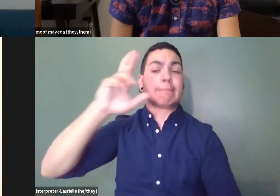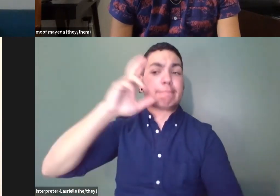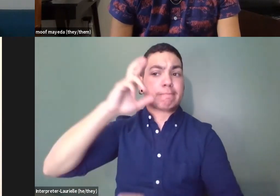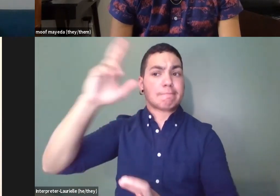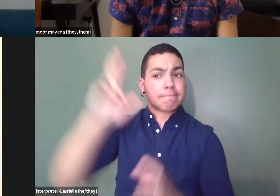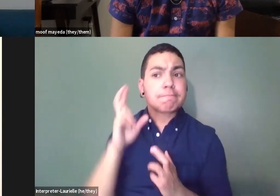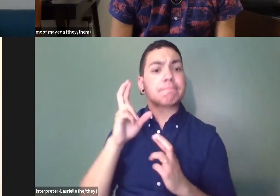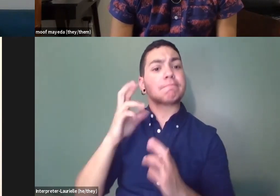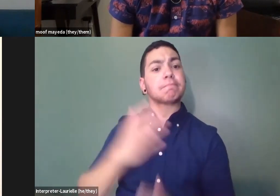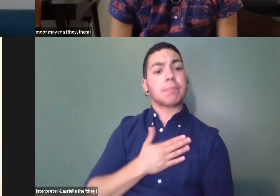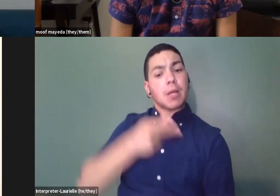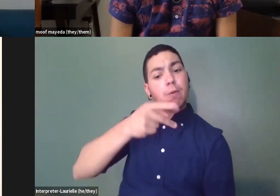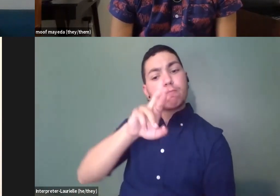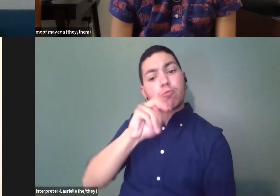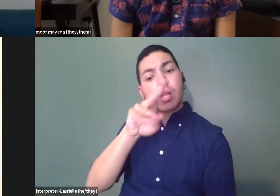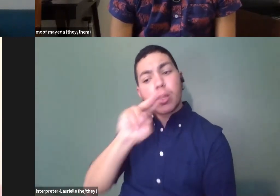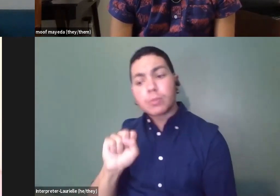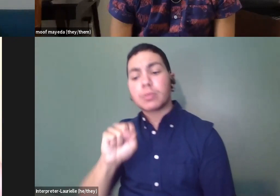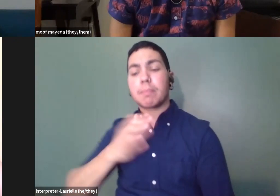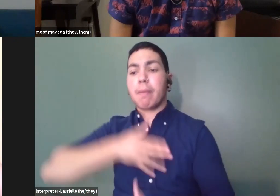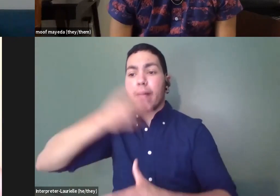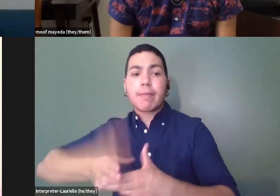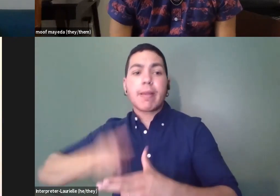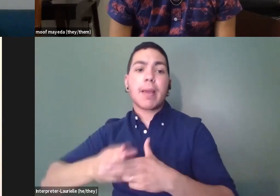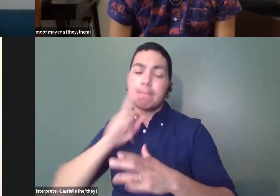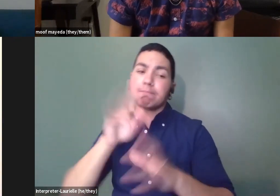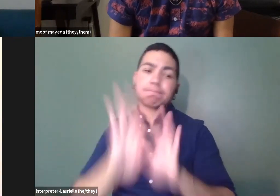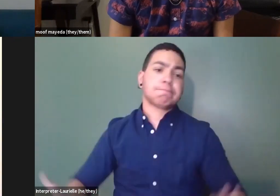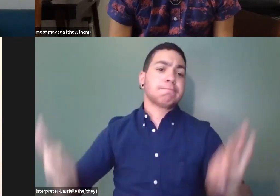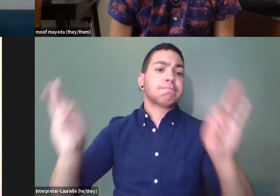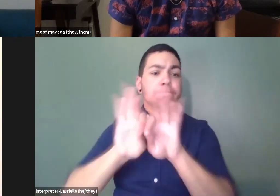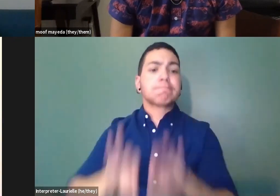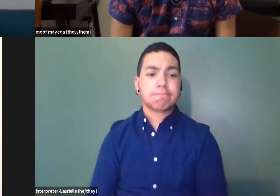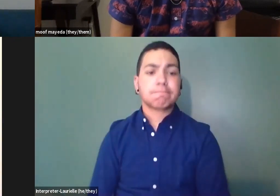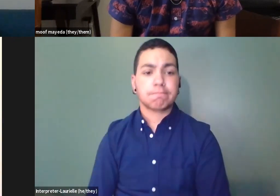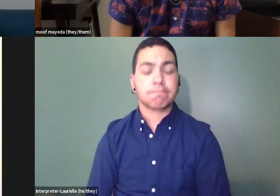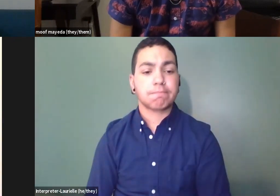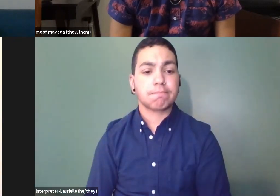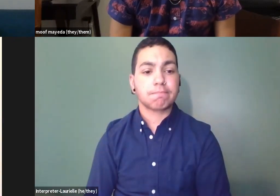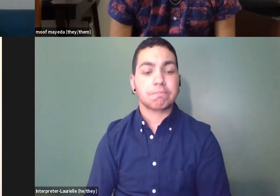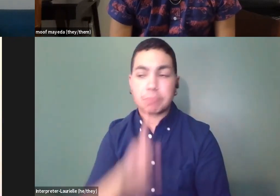be focused on next? We saw the slide that Moof put up earlier with demands, Moof